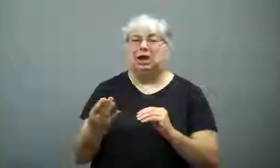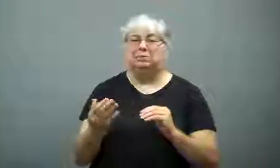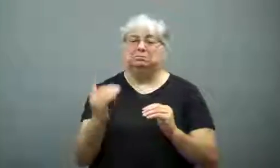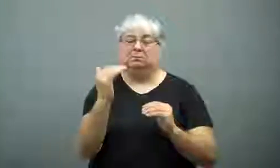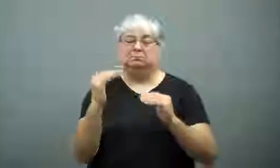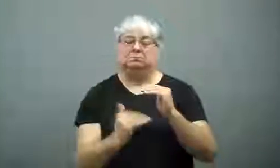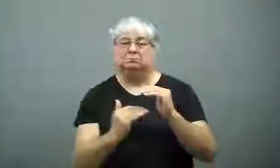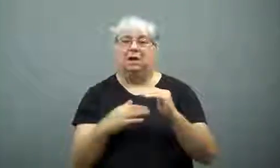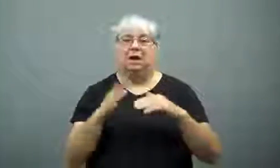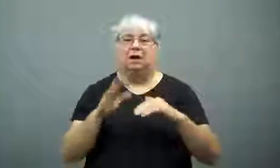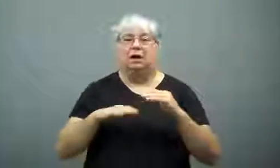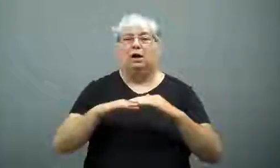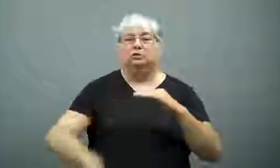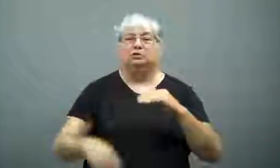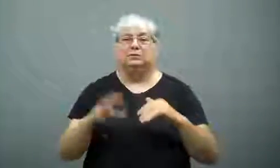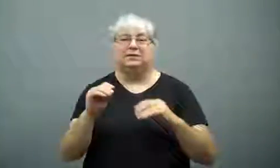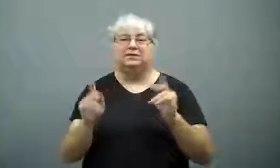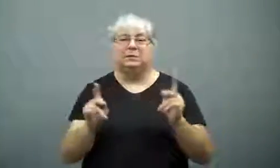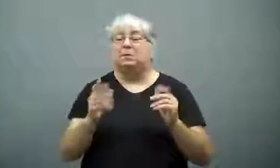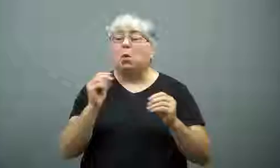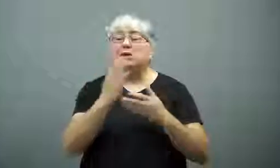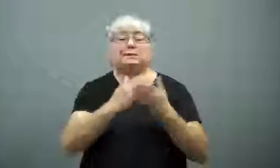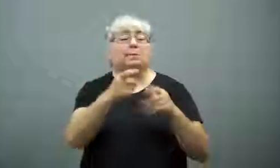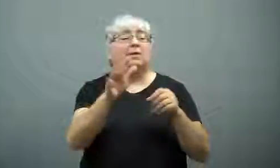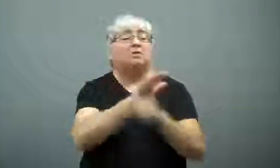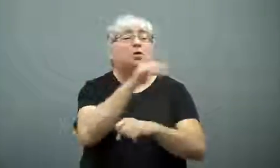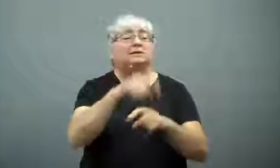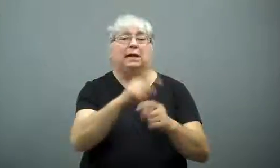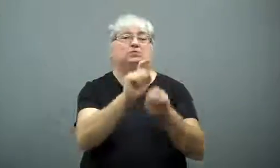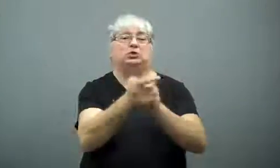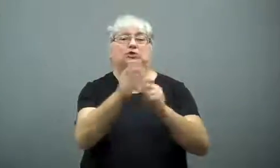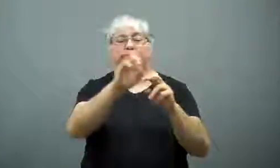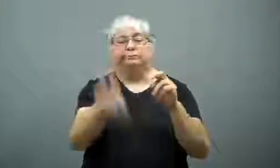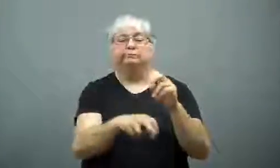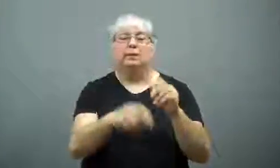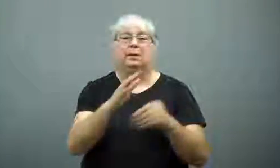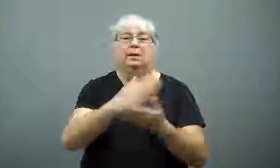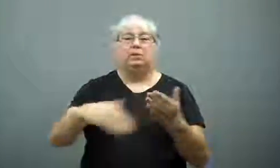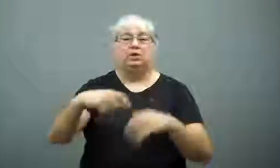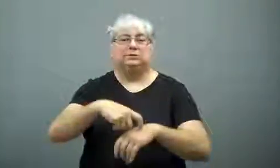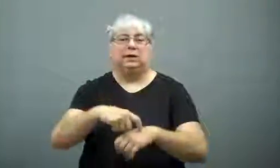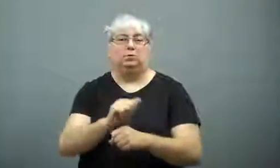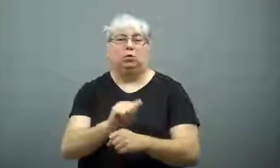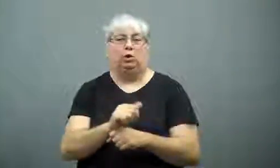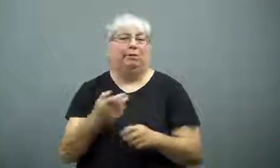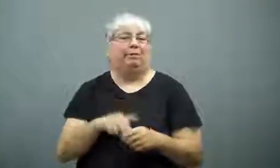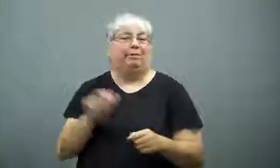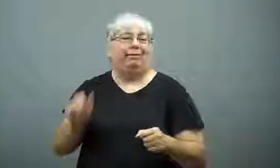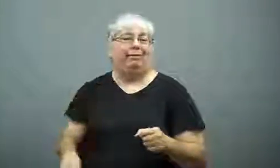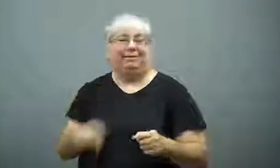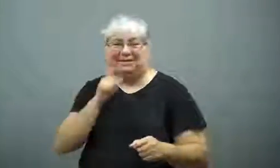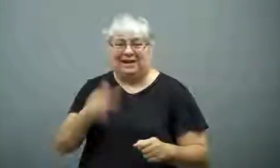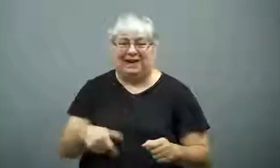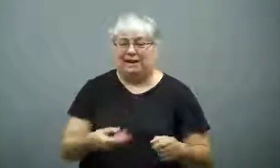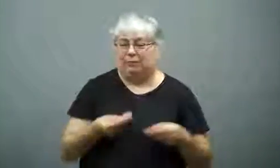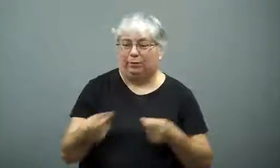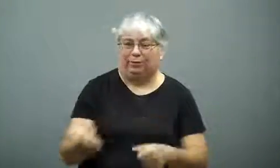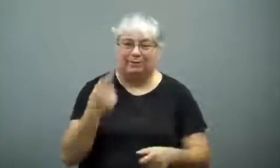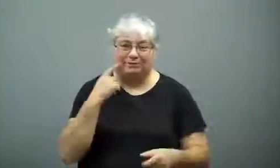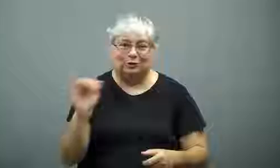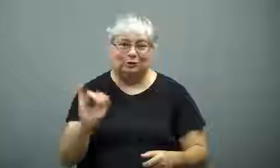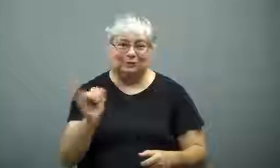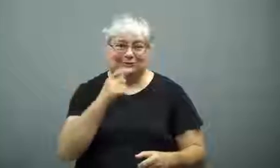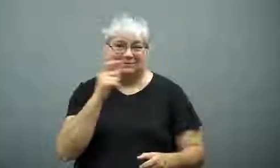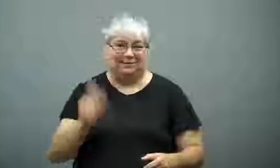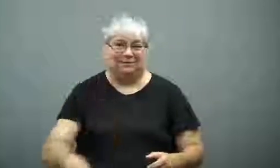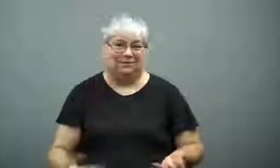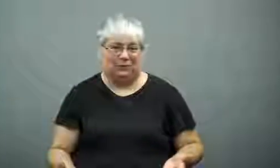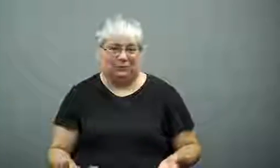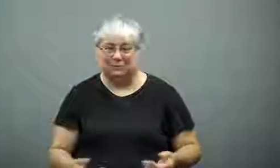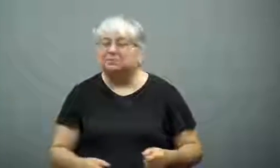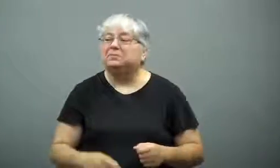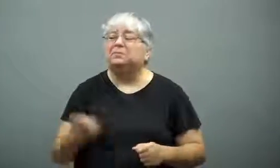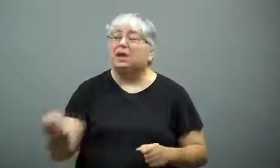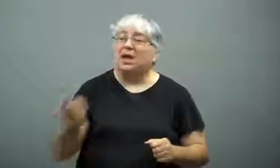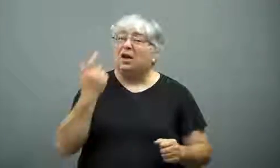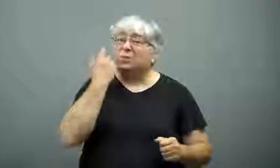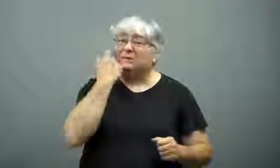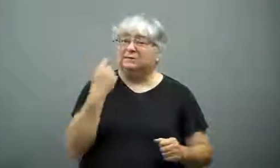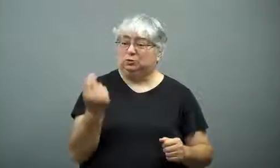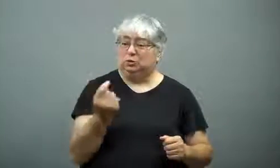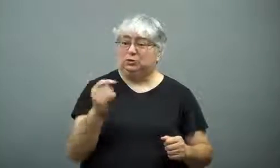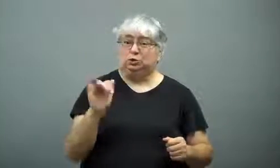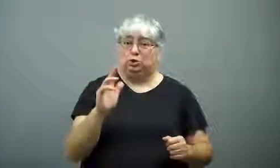to have less than 50 full time employees and not need to pay for insurance.